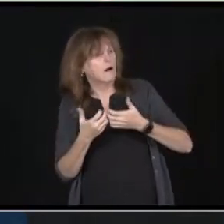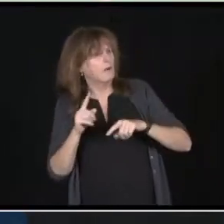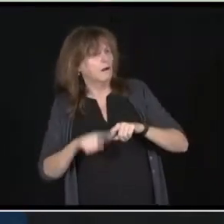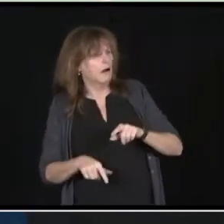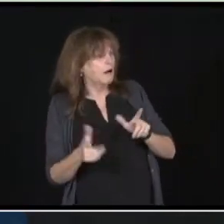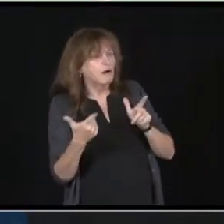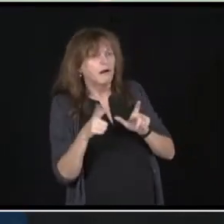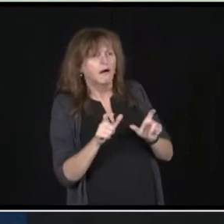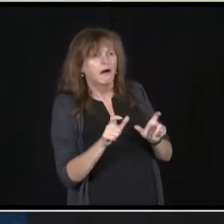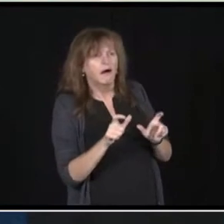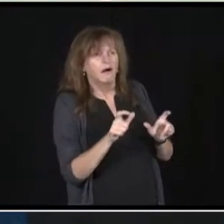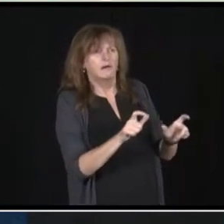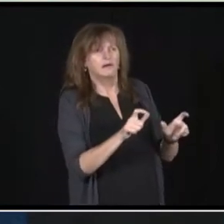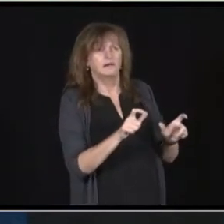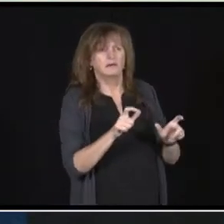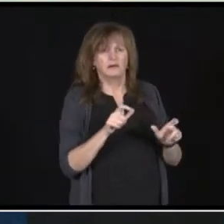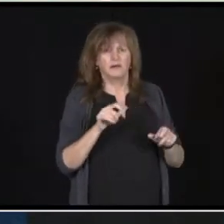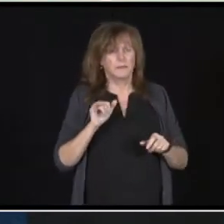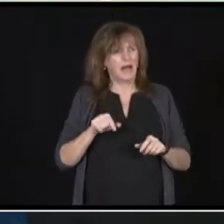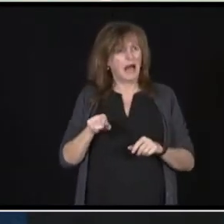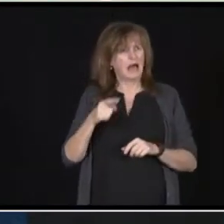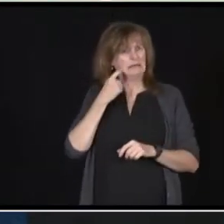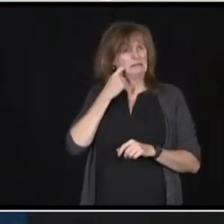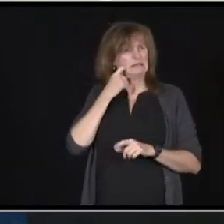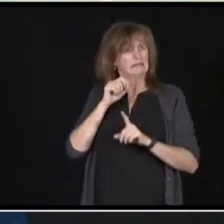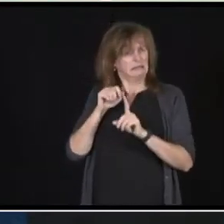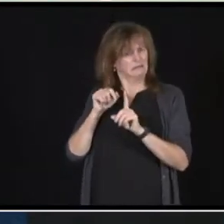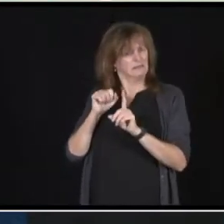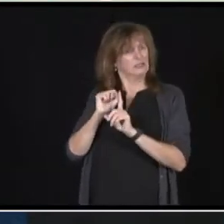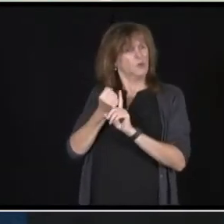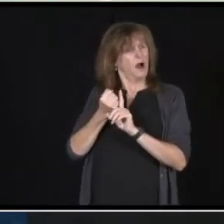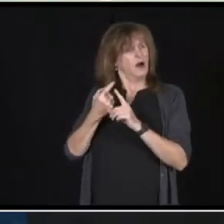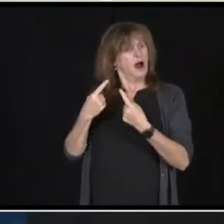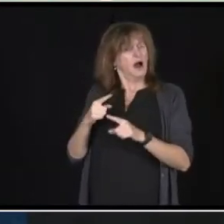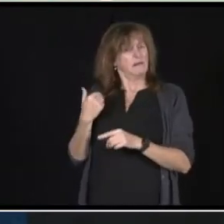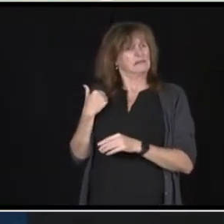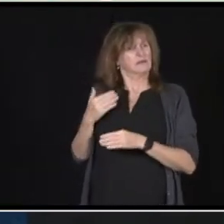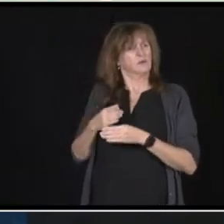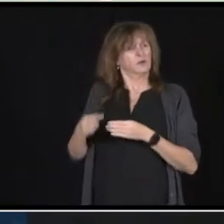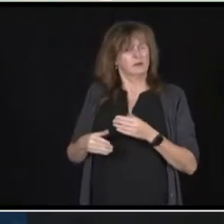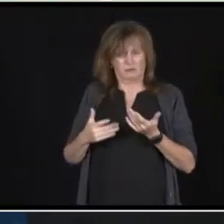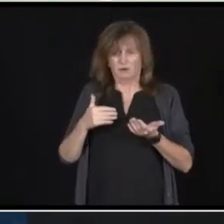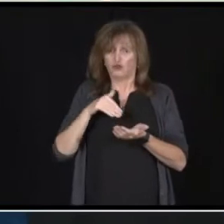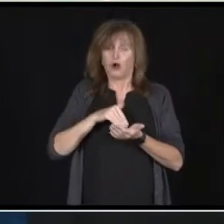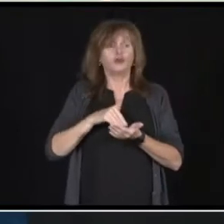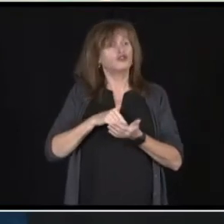several colours on a radio station and it paints a picture of Miss -- mixed messaging.